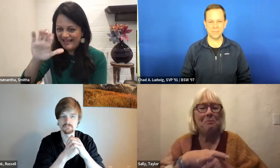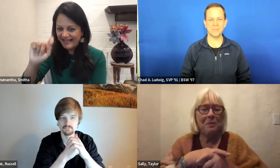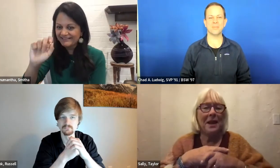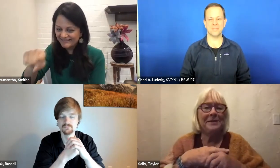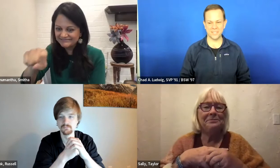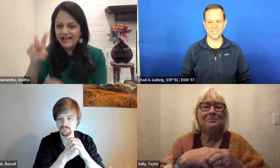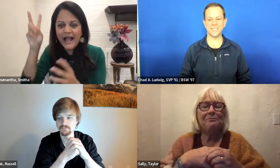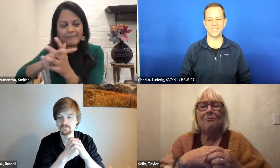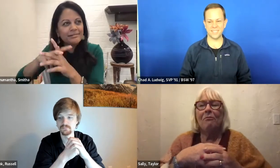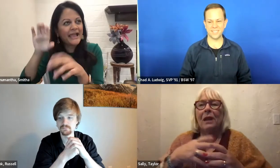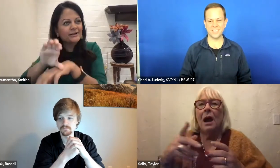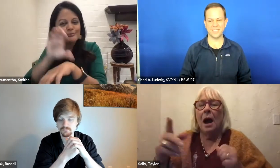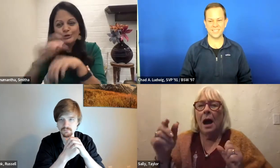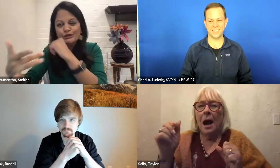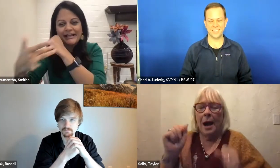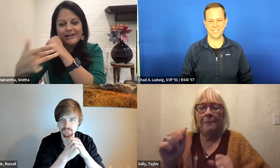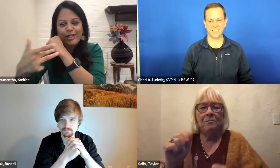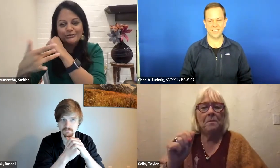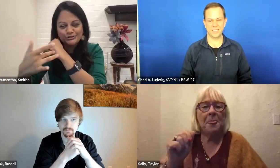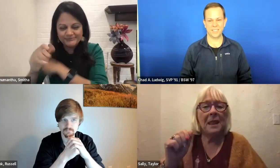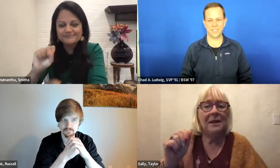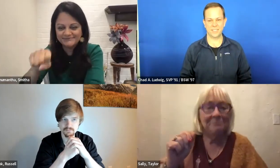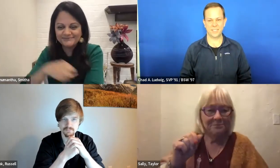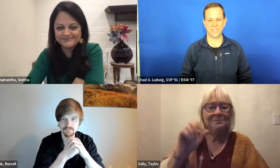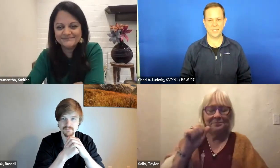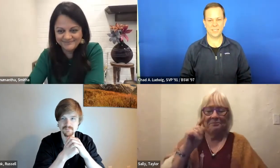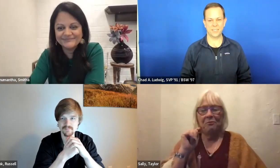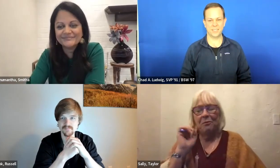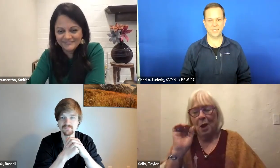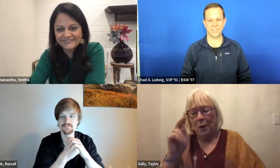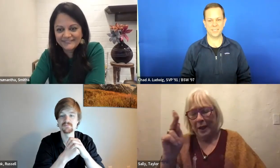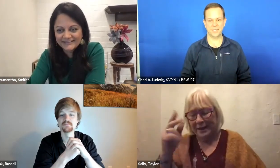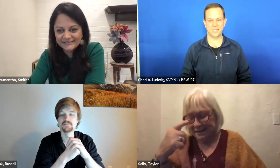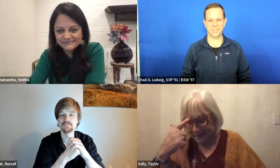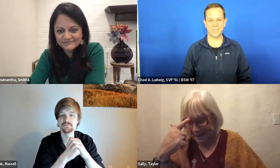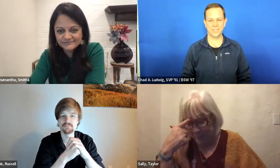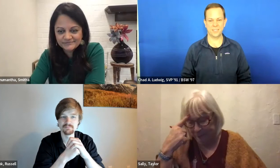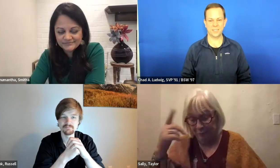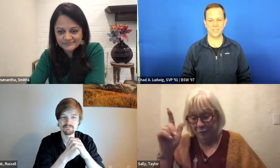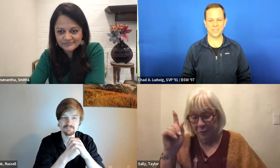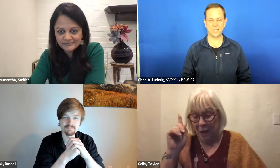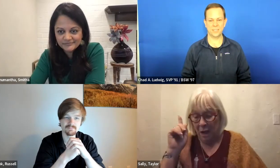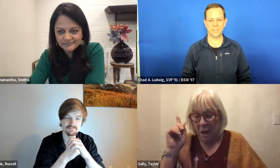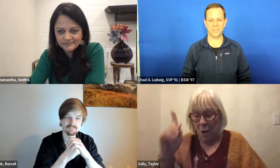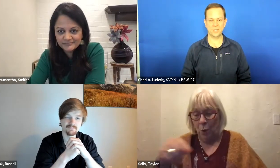I forgot the official name for it. Yeah, so it was applied computer technology. Yes...